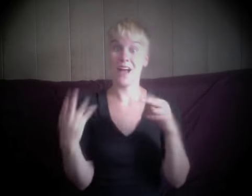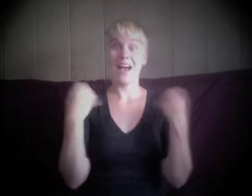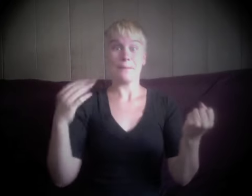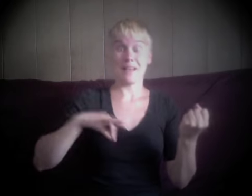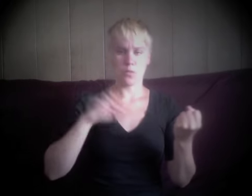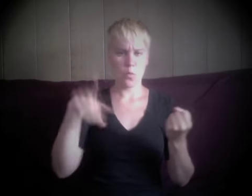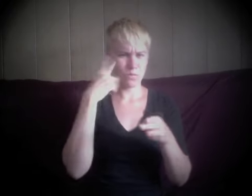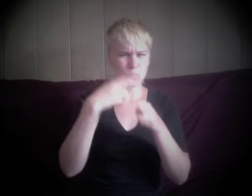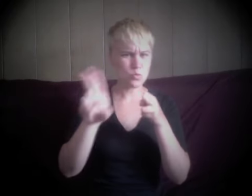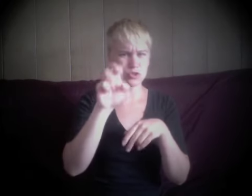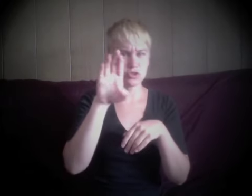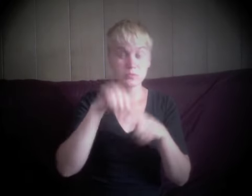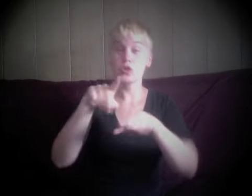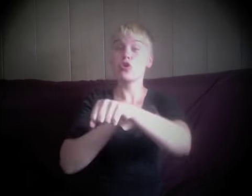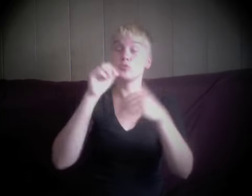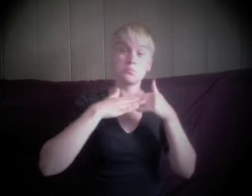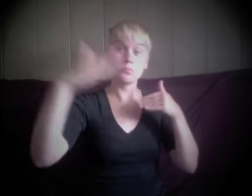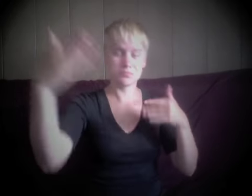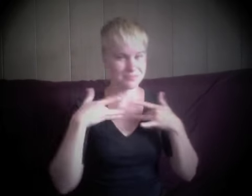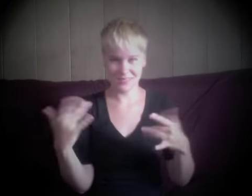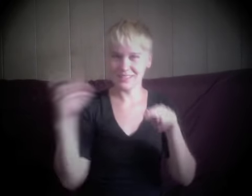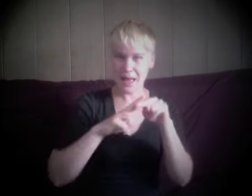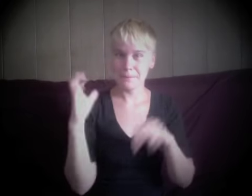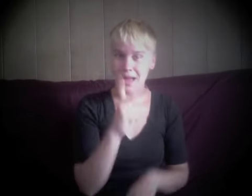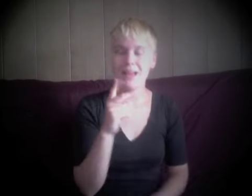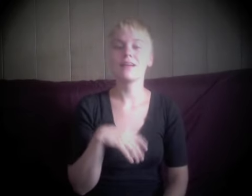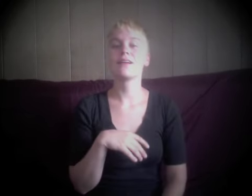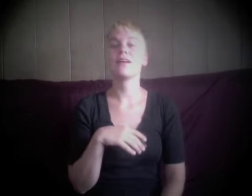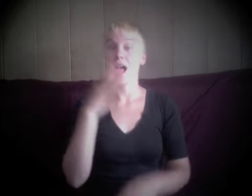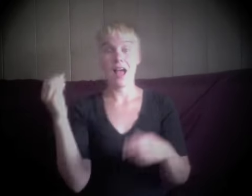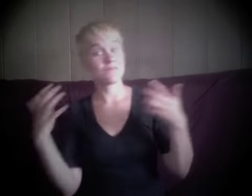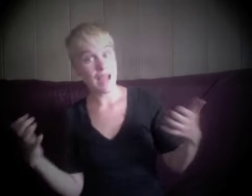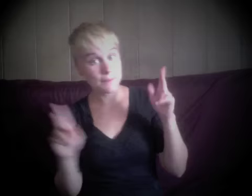Most studies have found that weight loss only improves health for the short term.